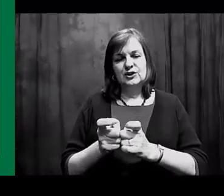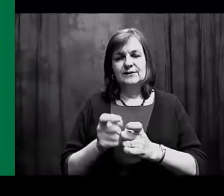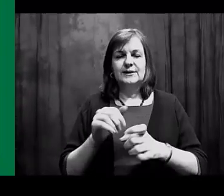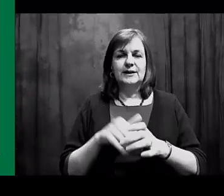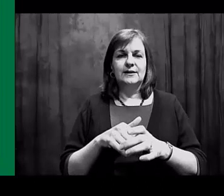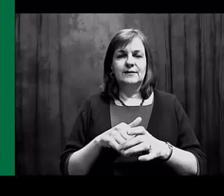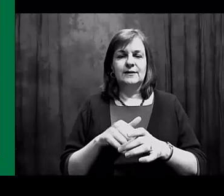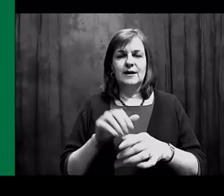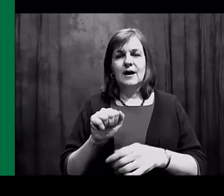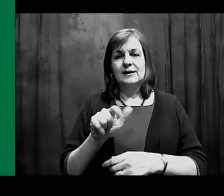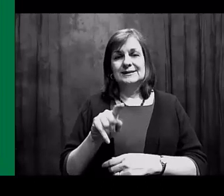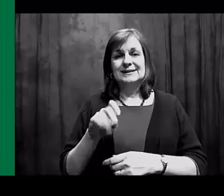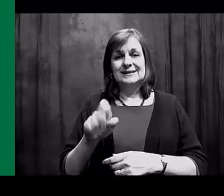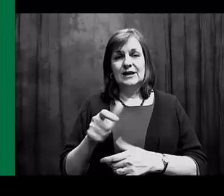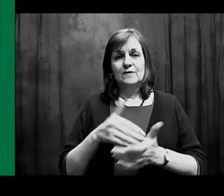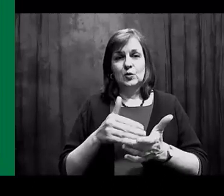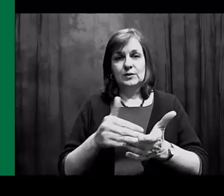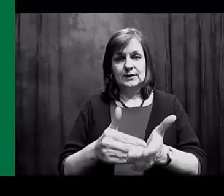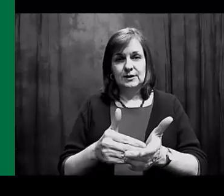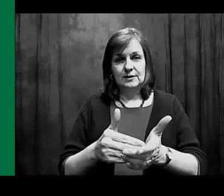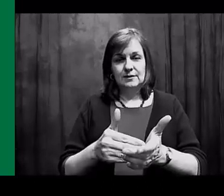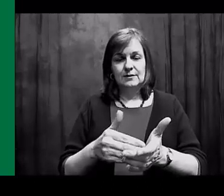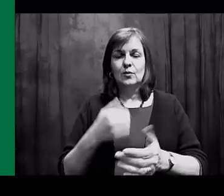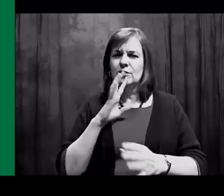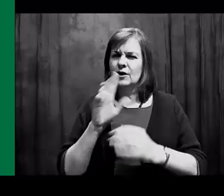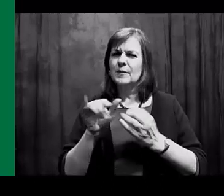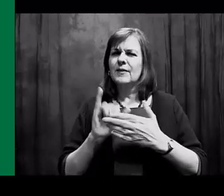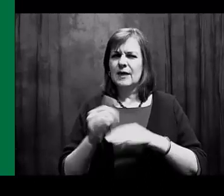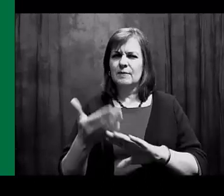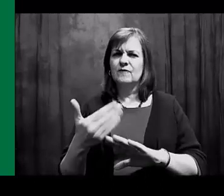in our allele frequencies right -- we've mentioned that before